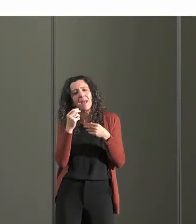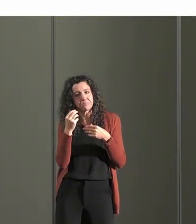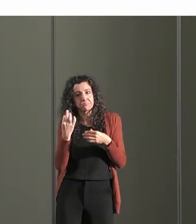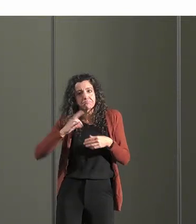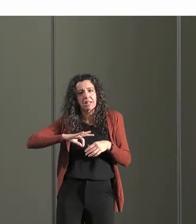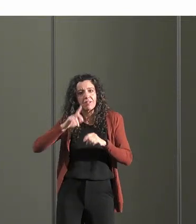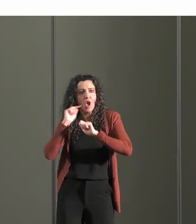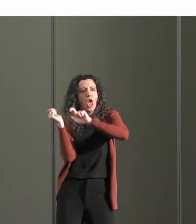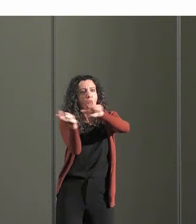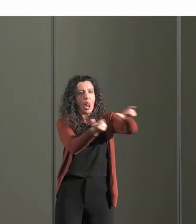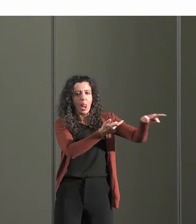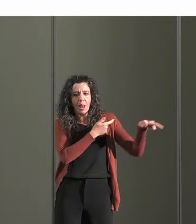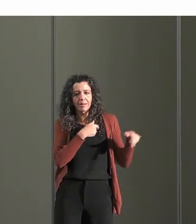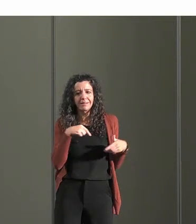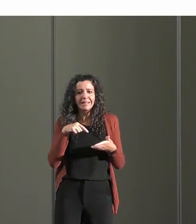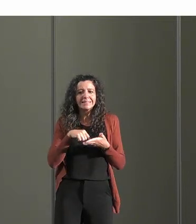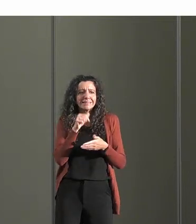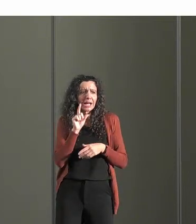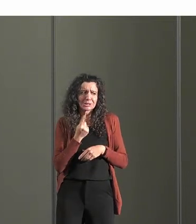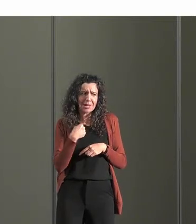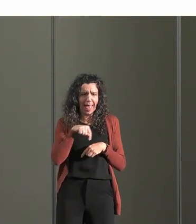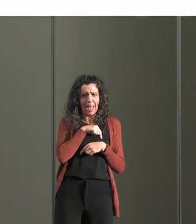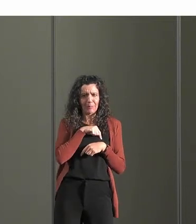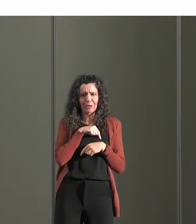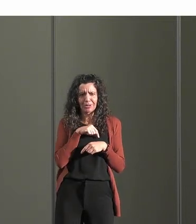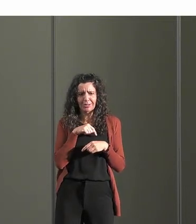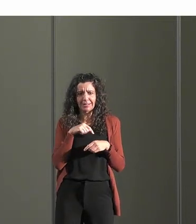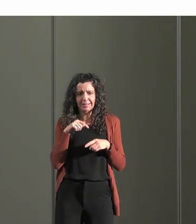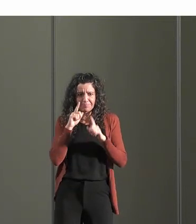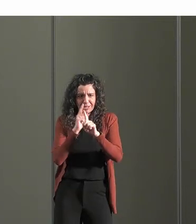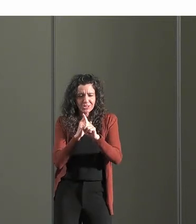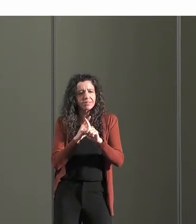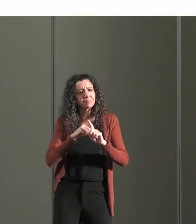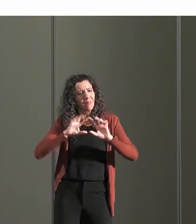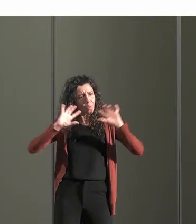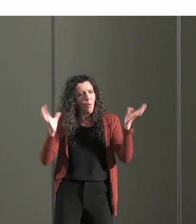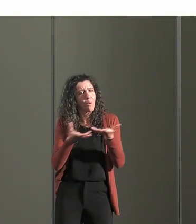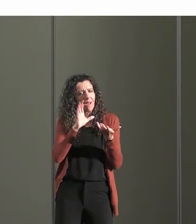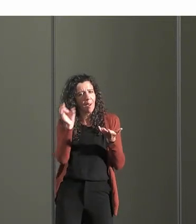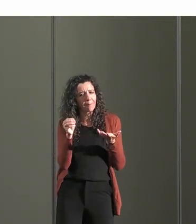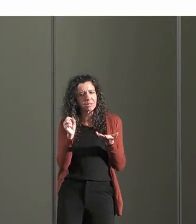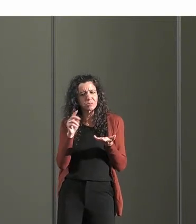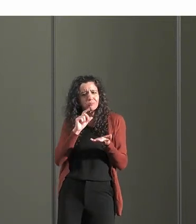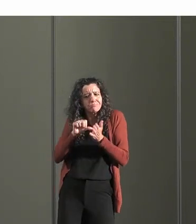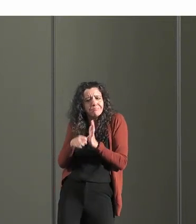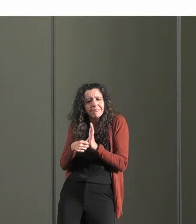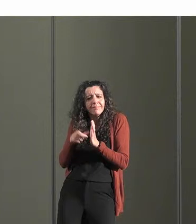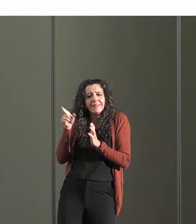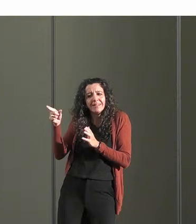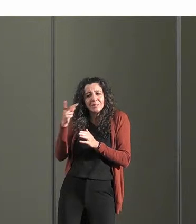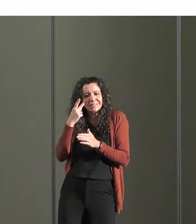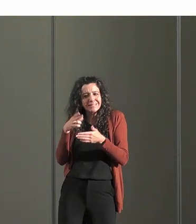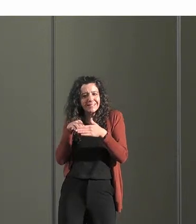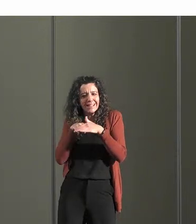world's information and make it accessible and useful. This is not just our accessibility mission it is the whole company